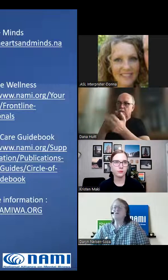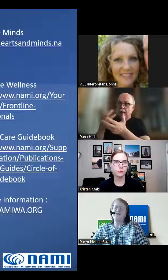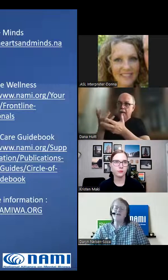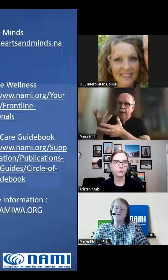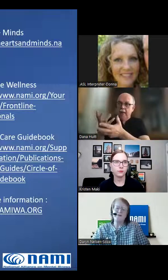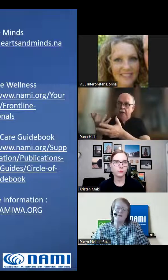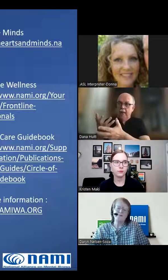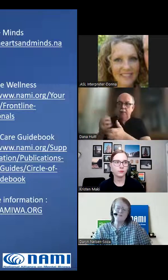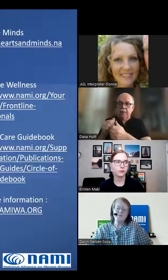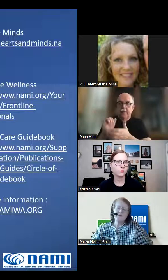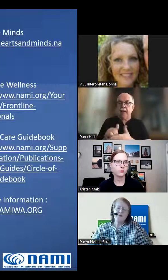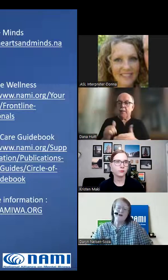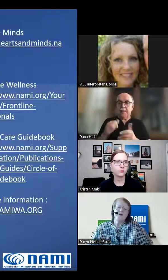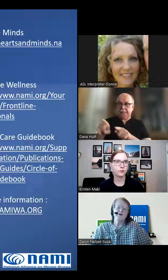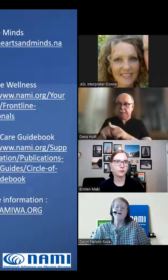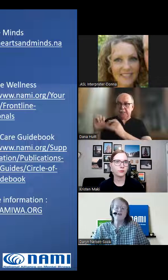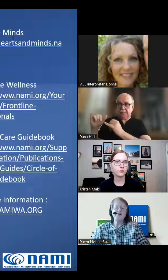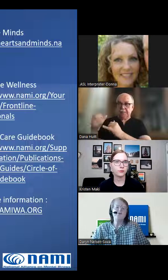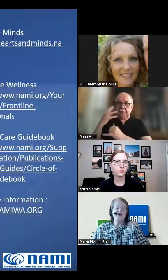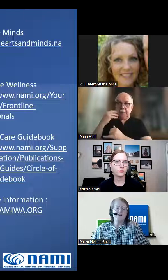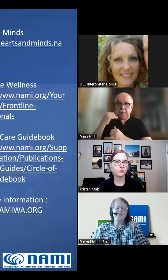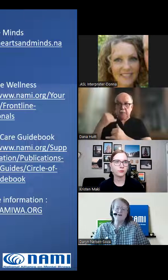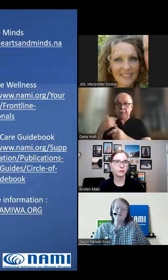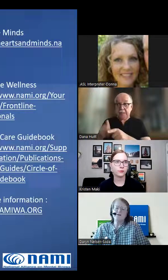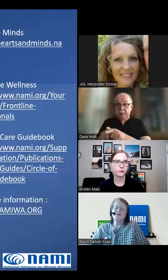a state plan. We're just about